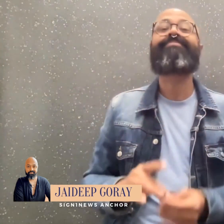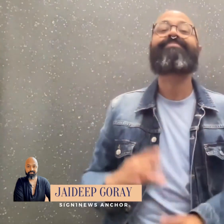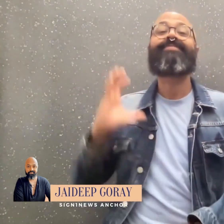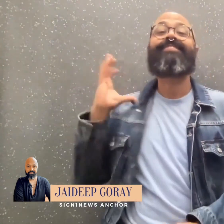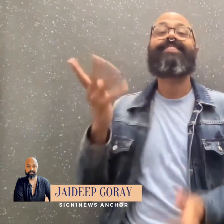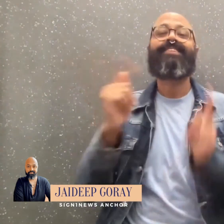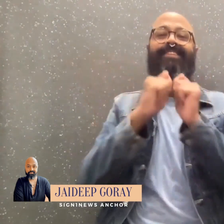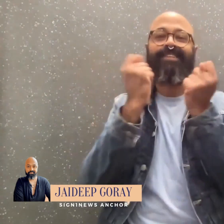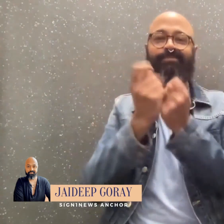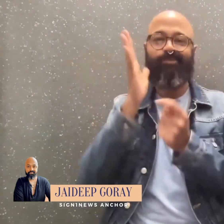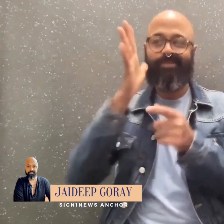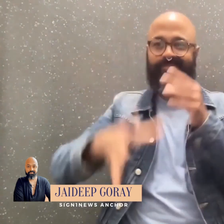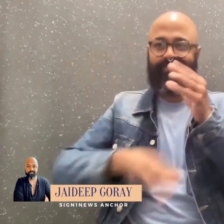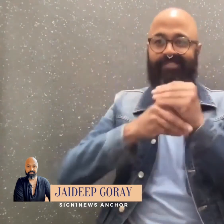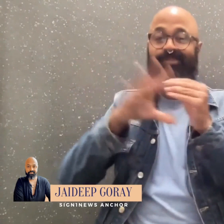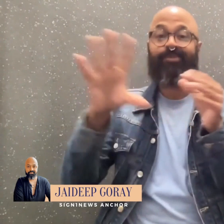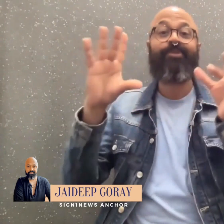we may add it at the bottom of the screen.